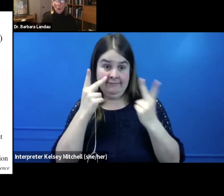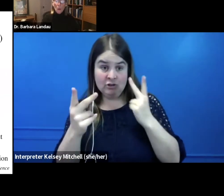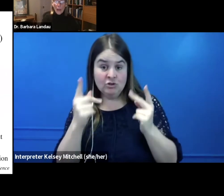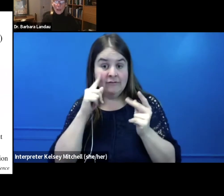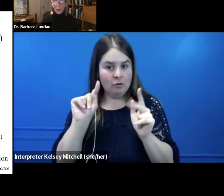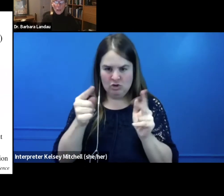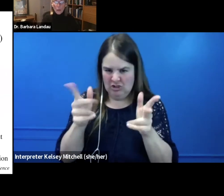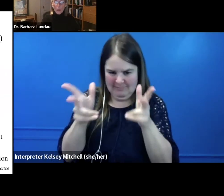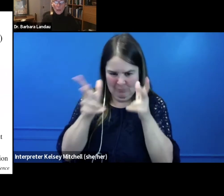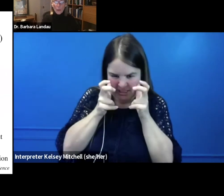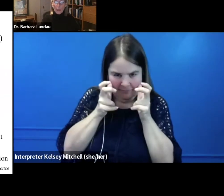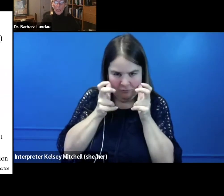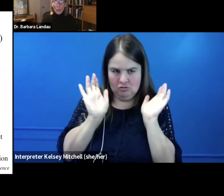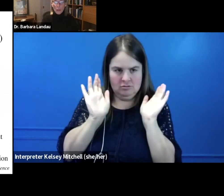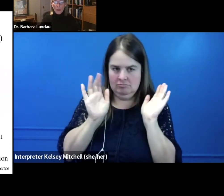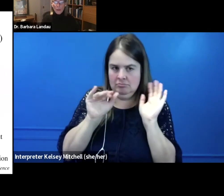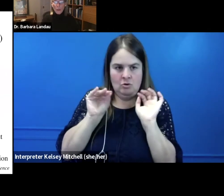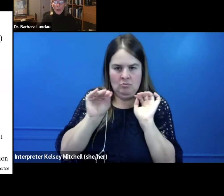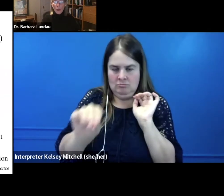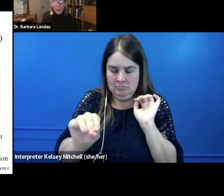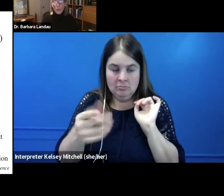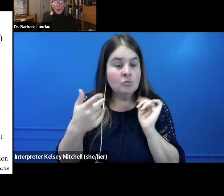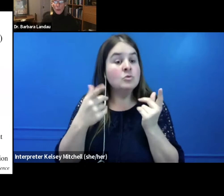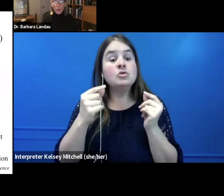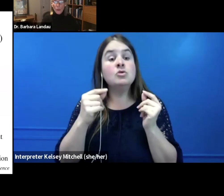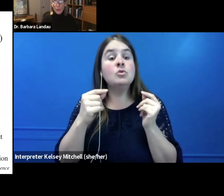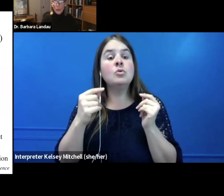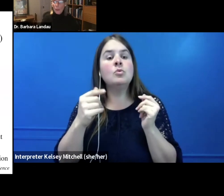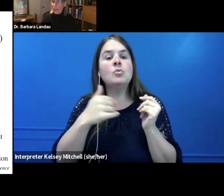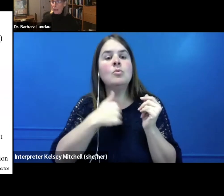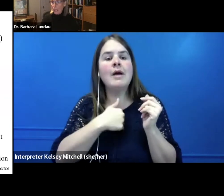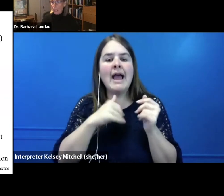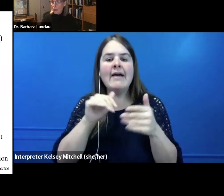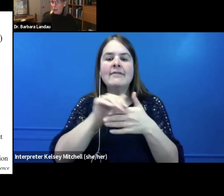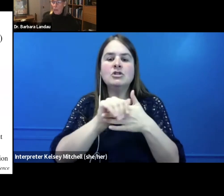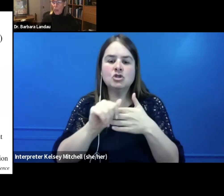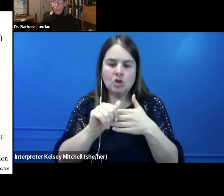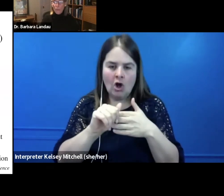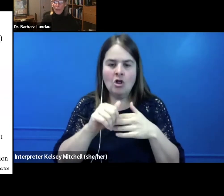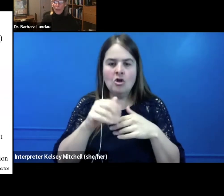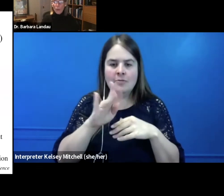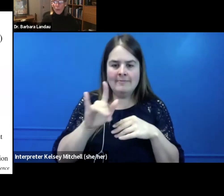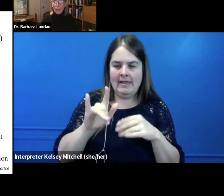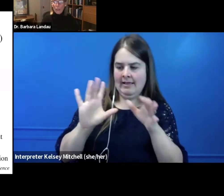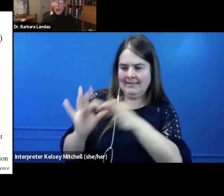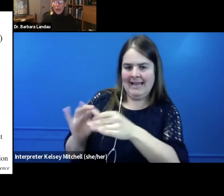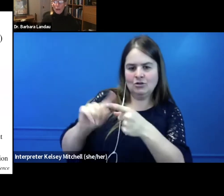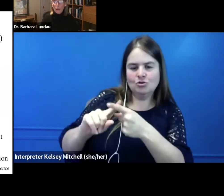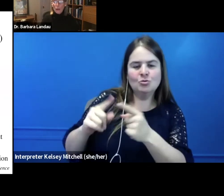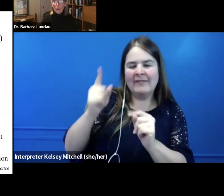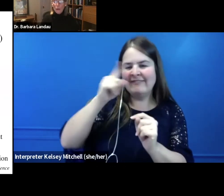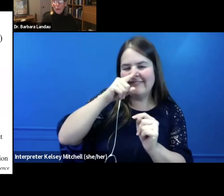we asked children we attached the the dollar bill to a little mannequin hand